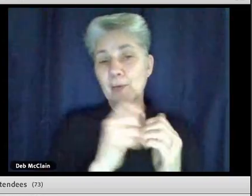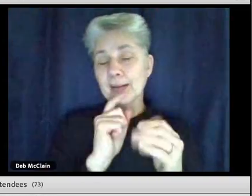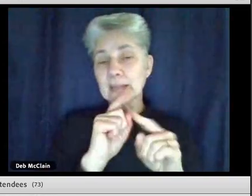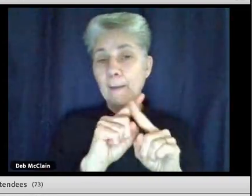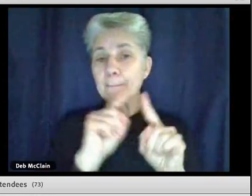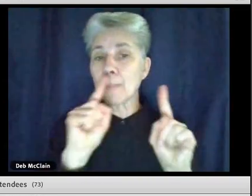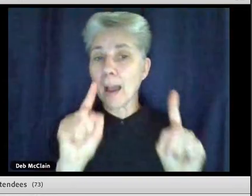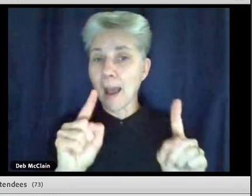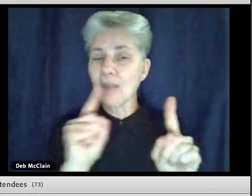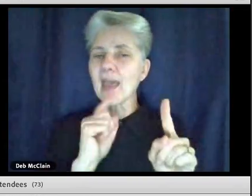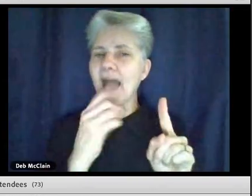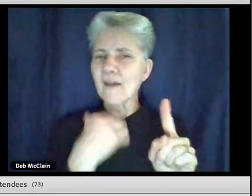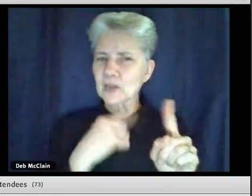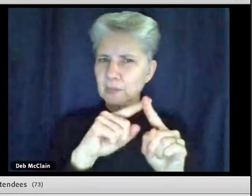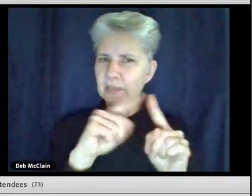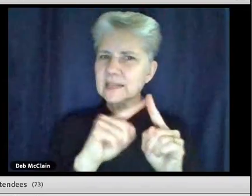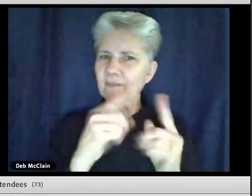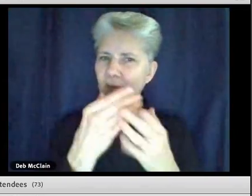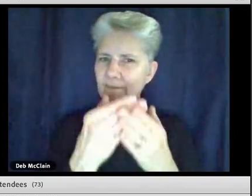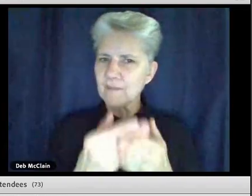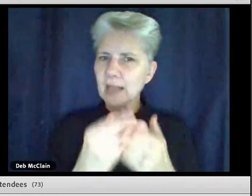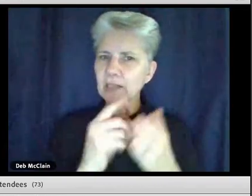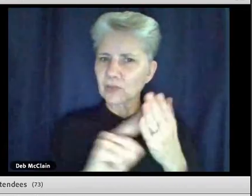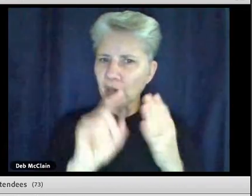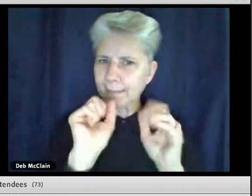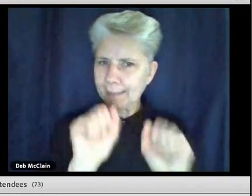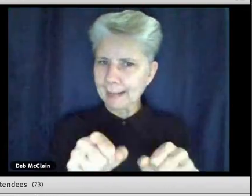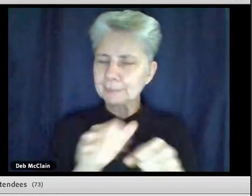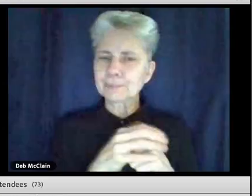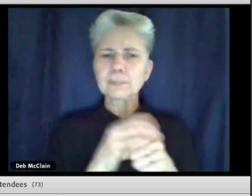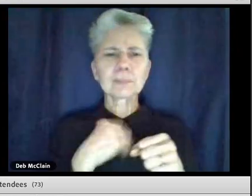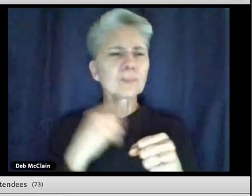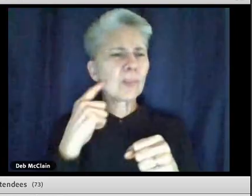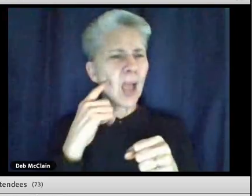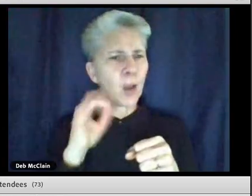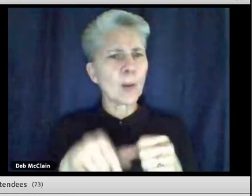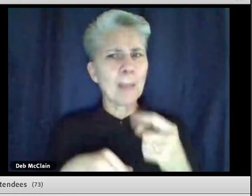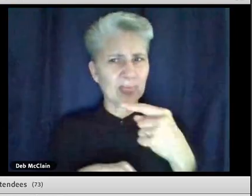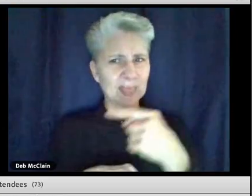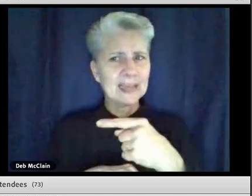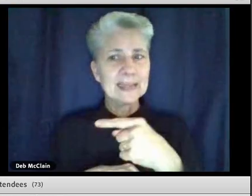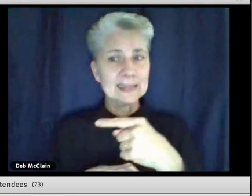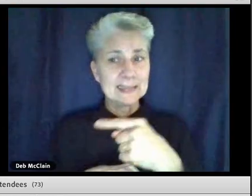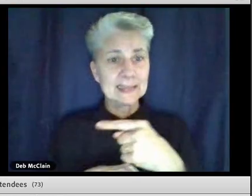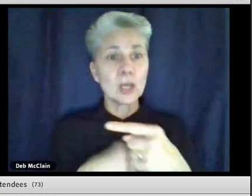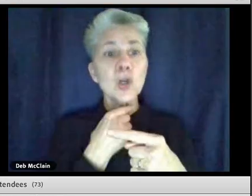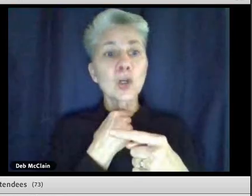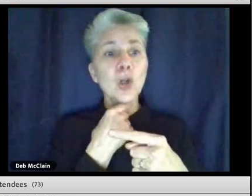Again, you have to look at every article. That's just how it is, but they've got some different facts that you can check.